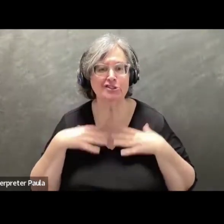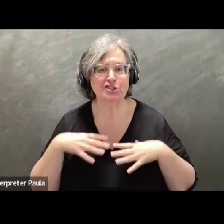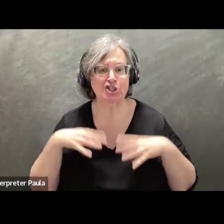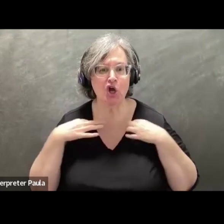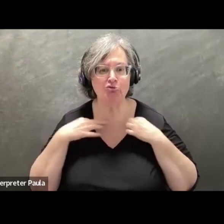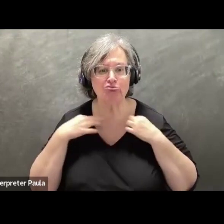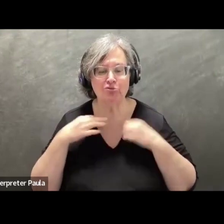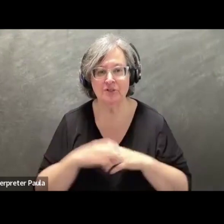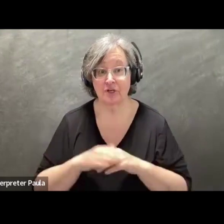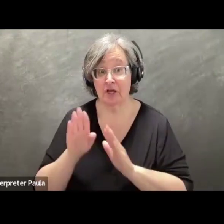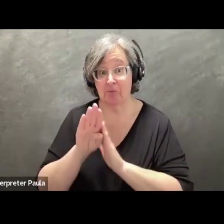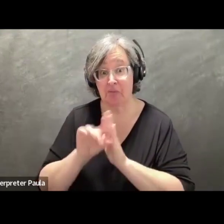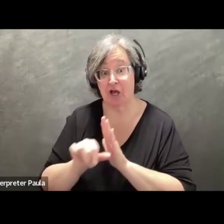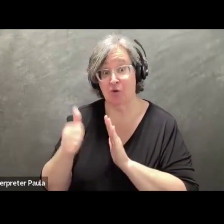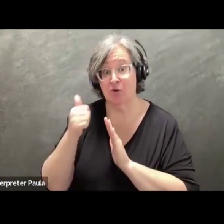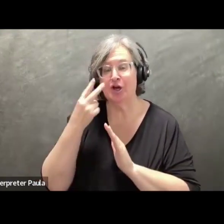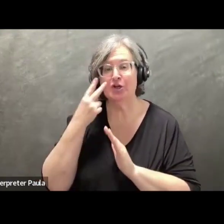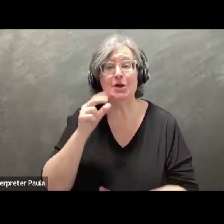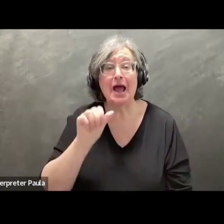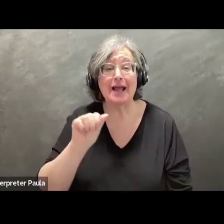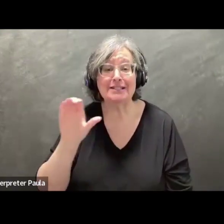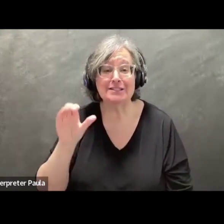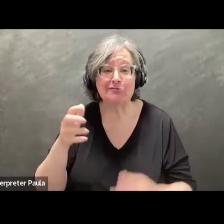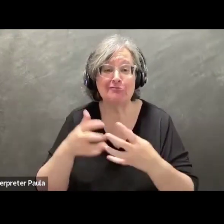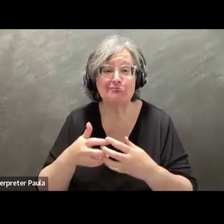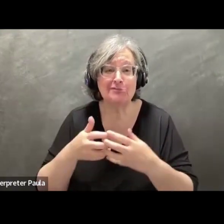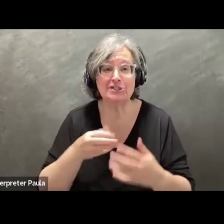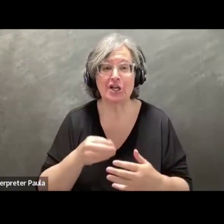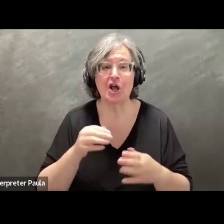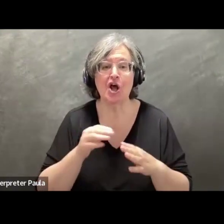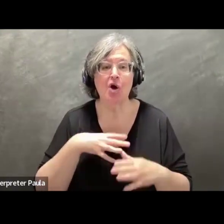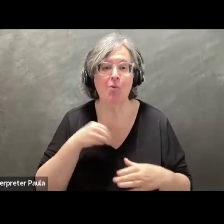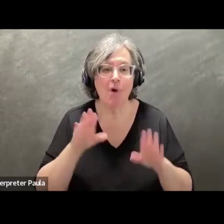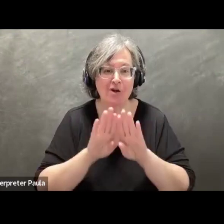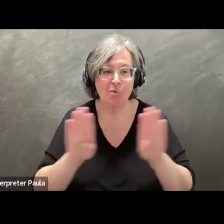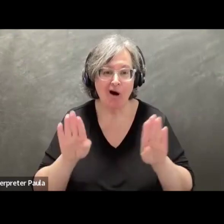background, you'll see an AC and white walls. A little bit about